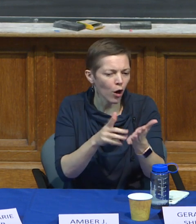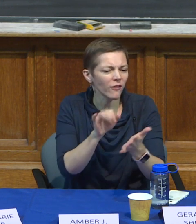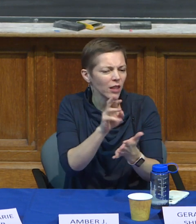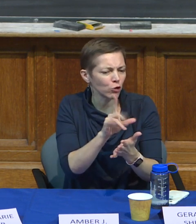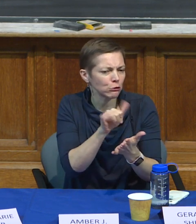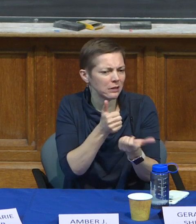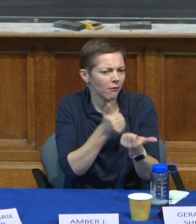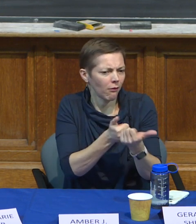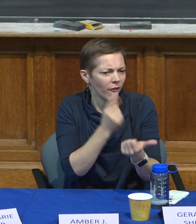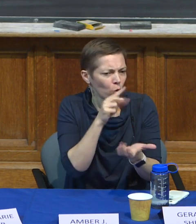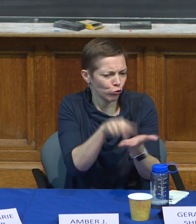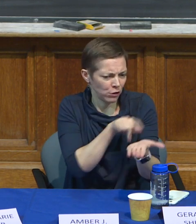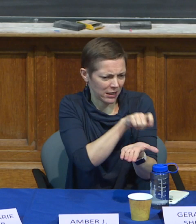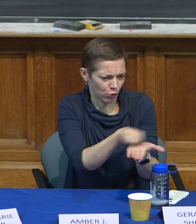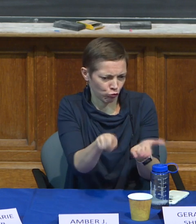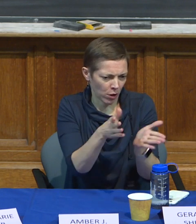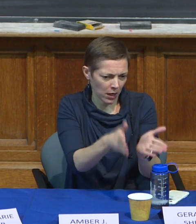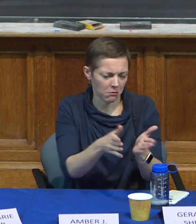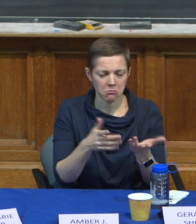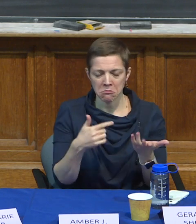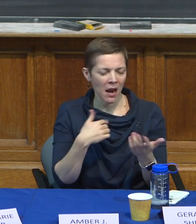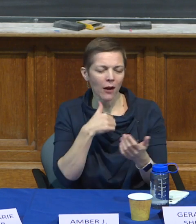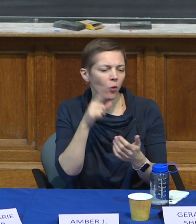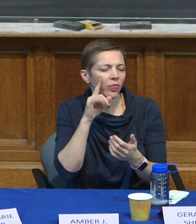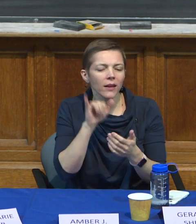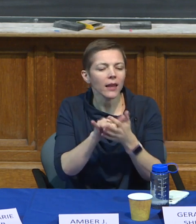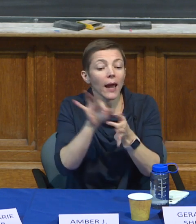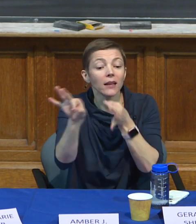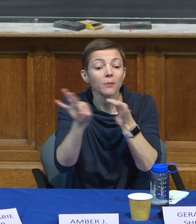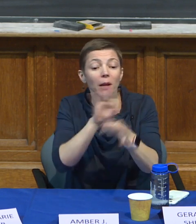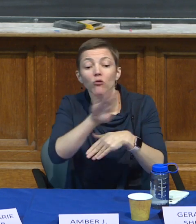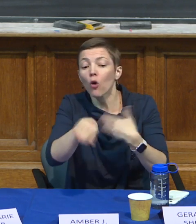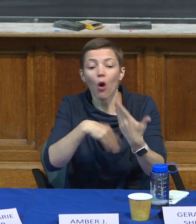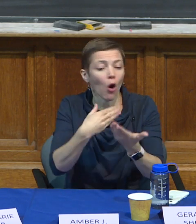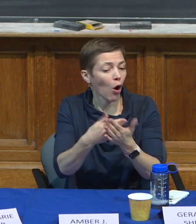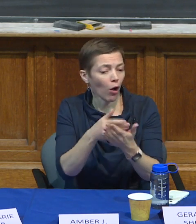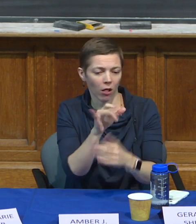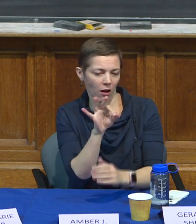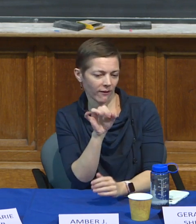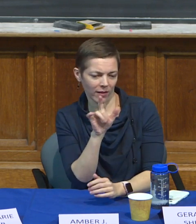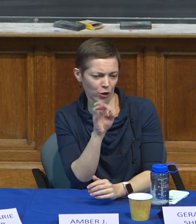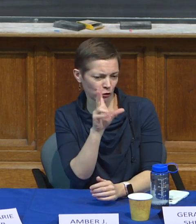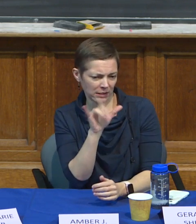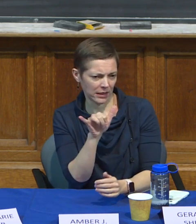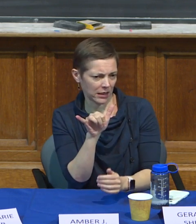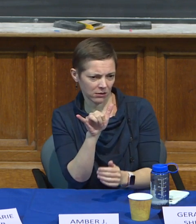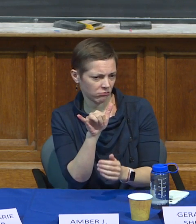to assist in the process, or support the process, of learning to read and write.